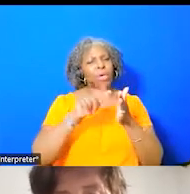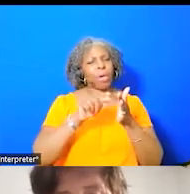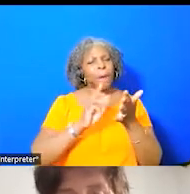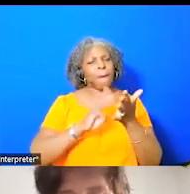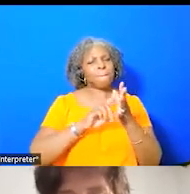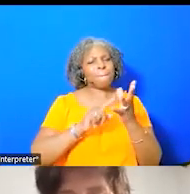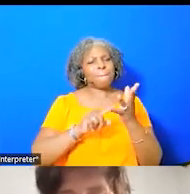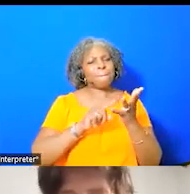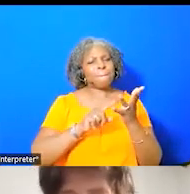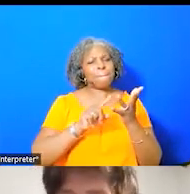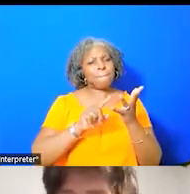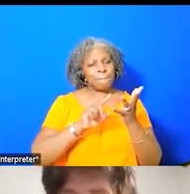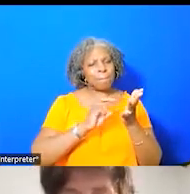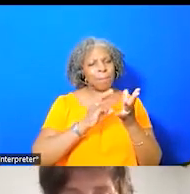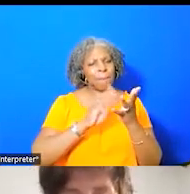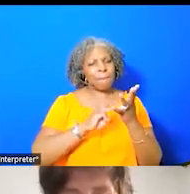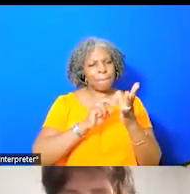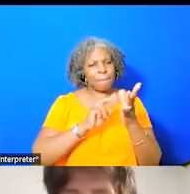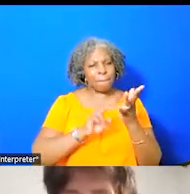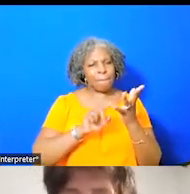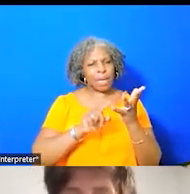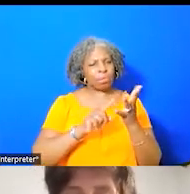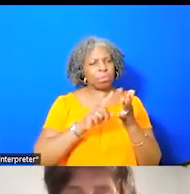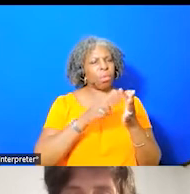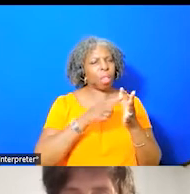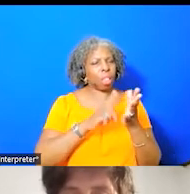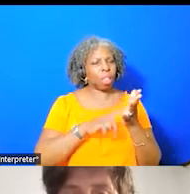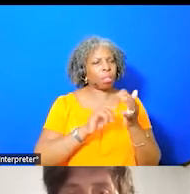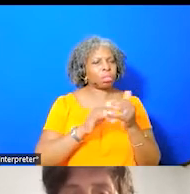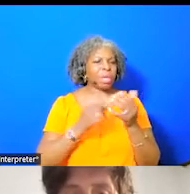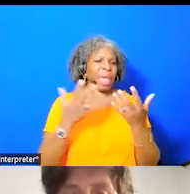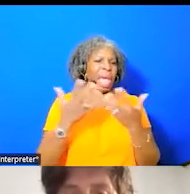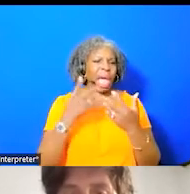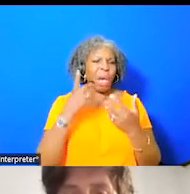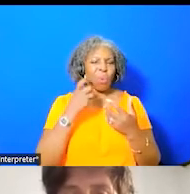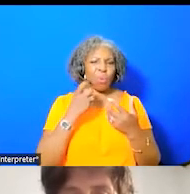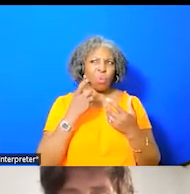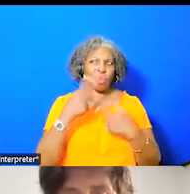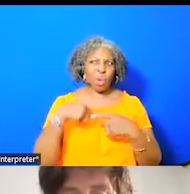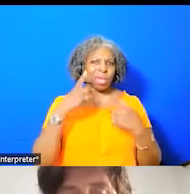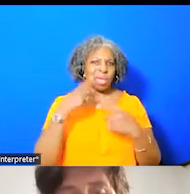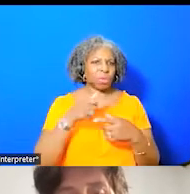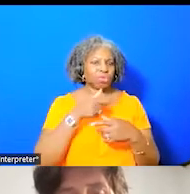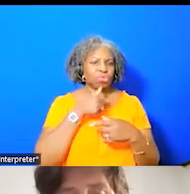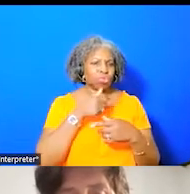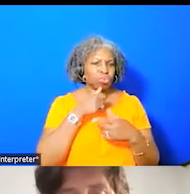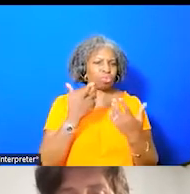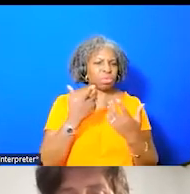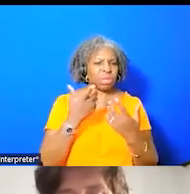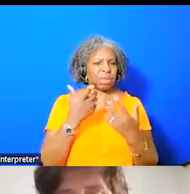how we can use the infrastructure and how we can use the infrastructure